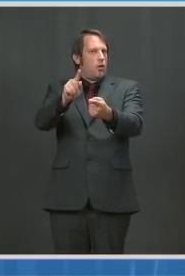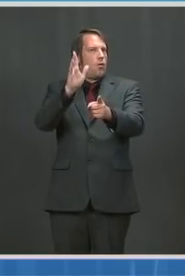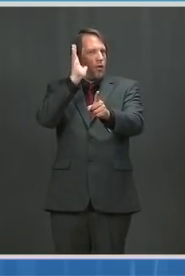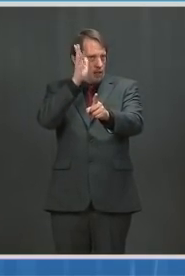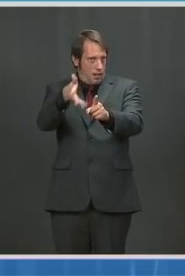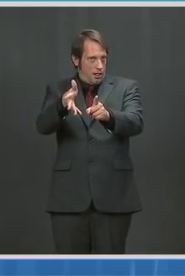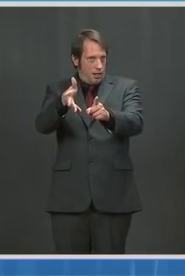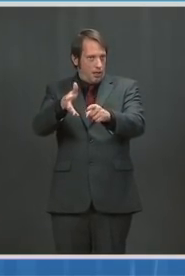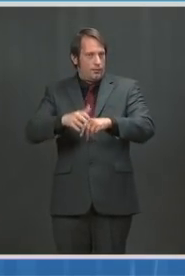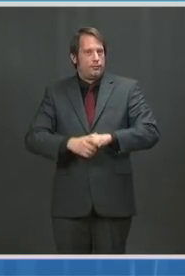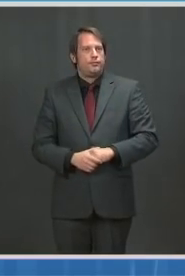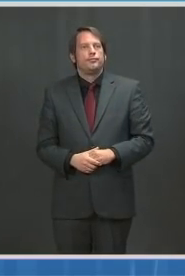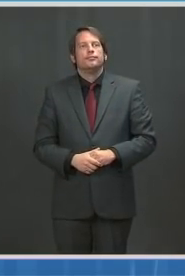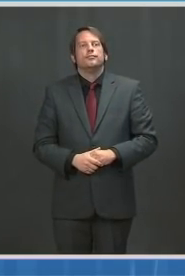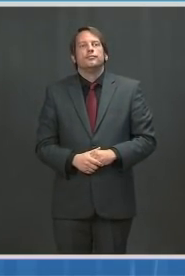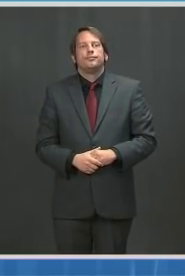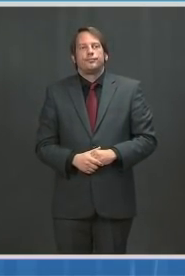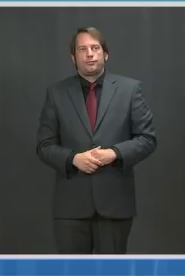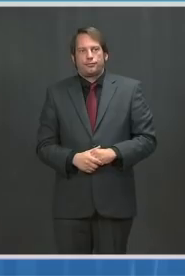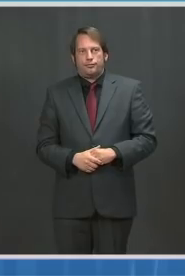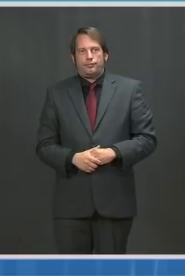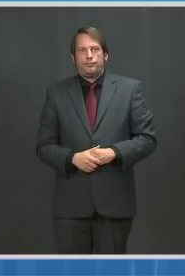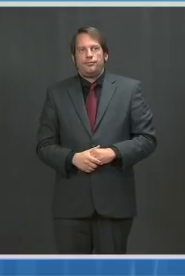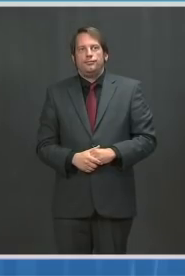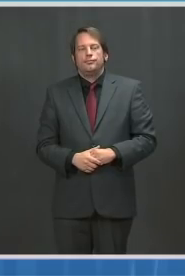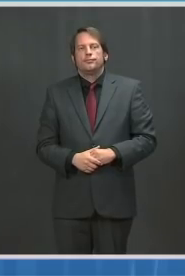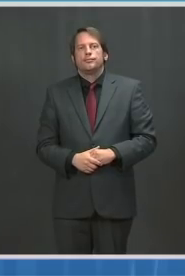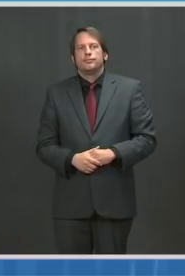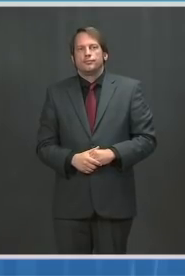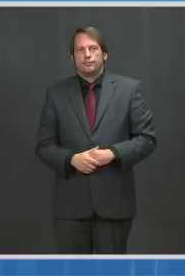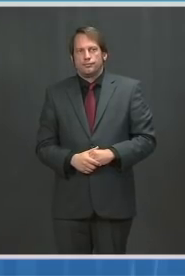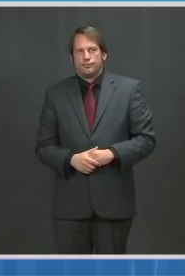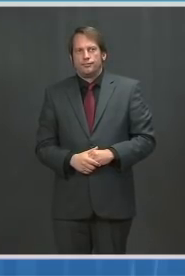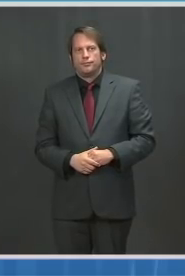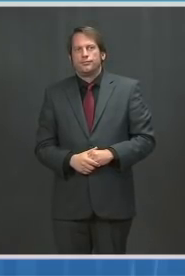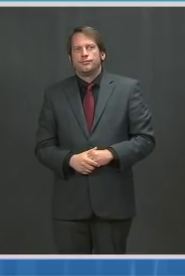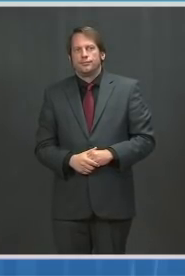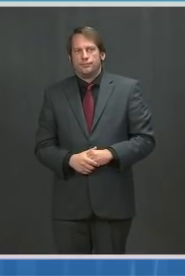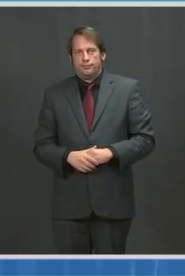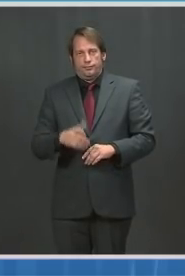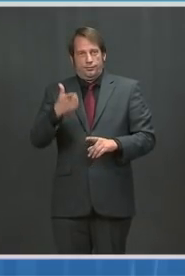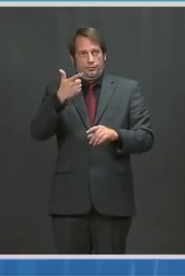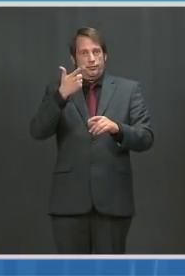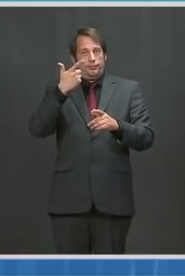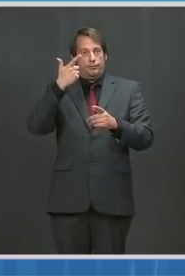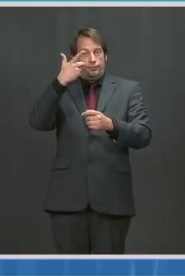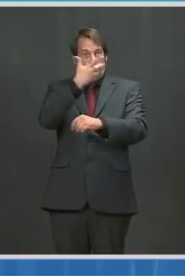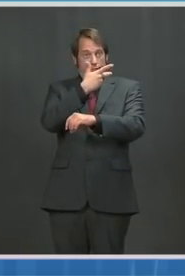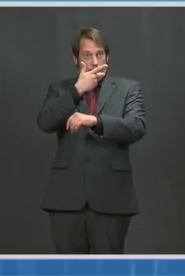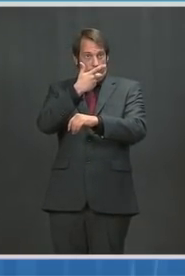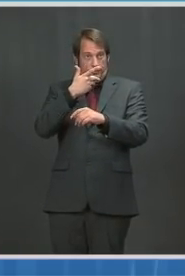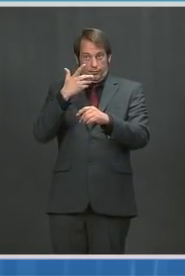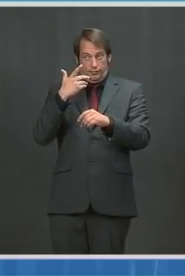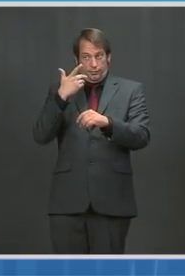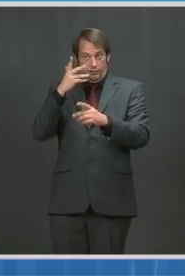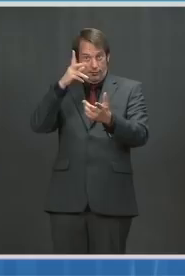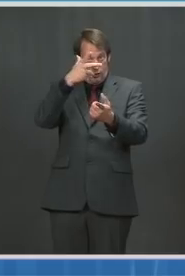of less hospitalizations and less deaths. I don't think it's going to be a precise number. I don't know what that number is.